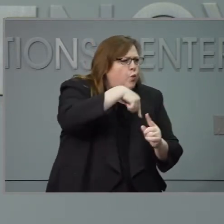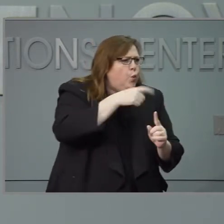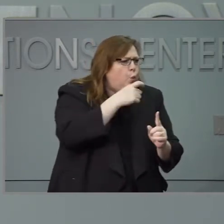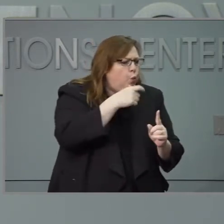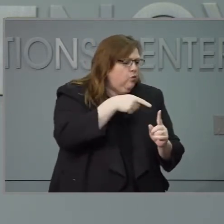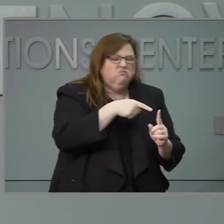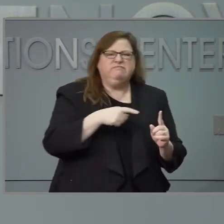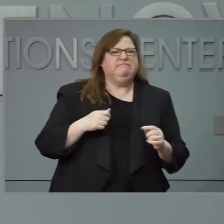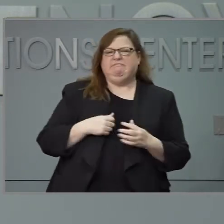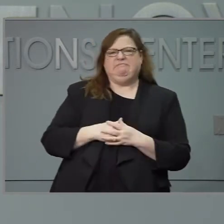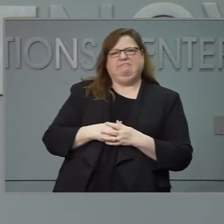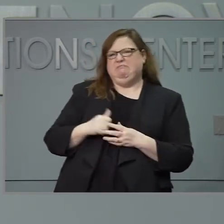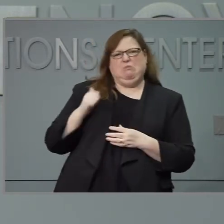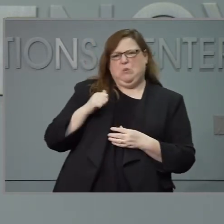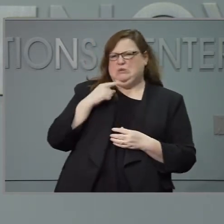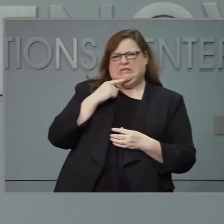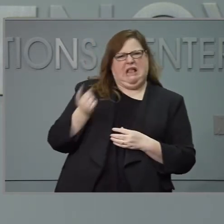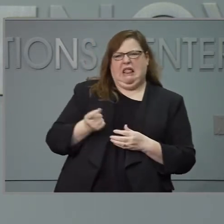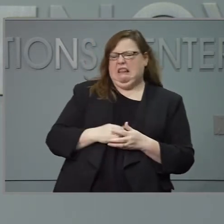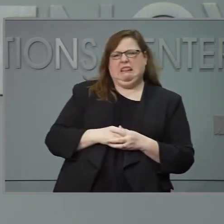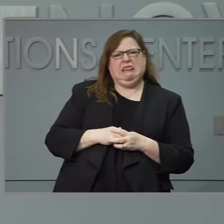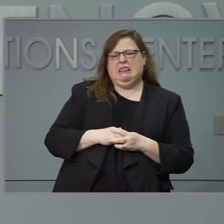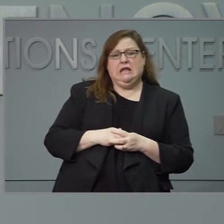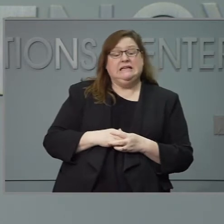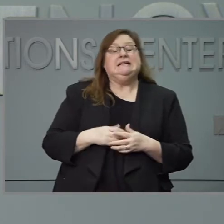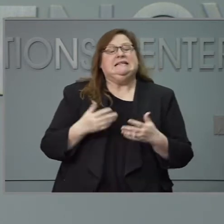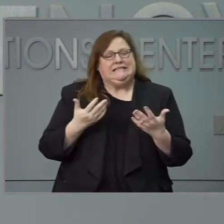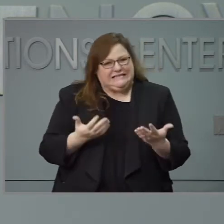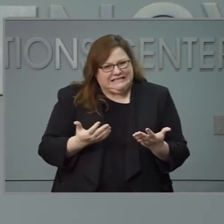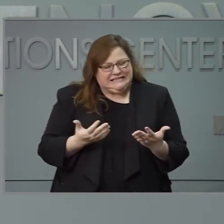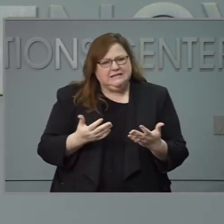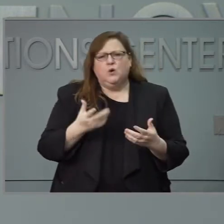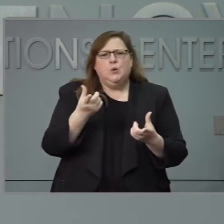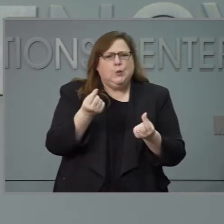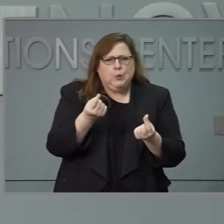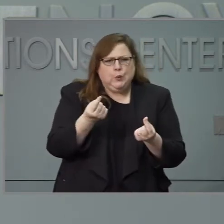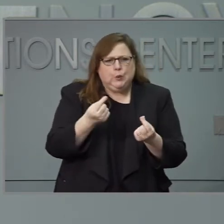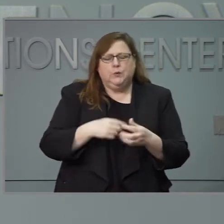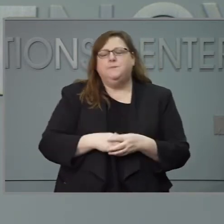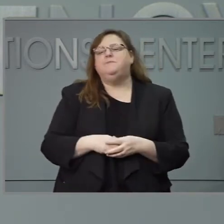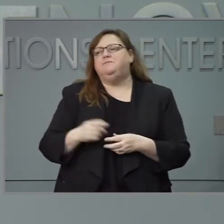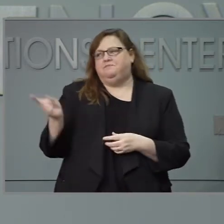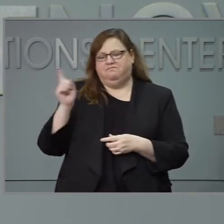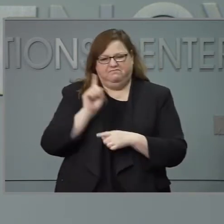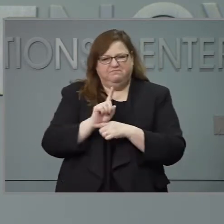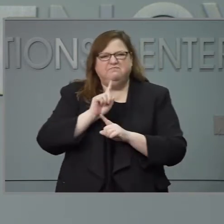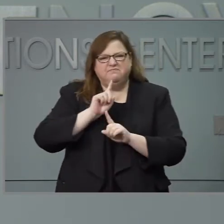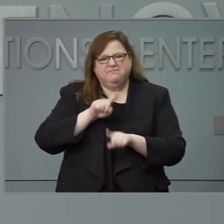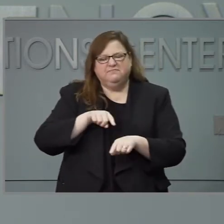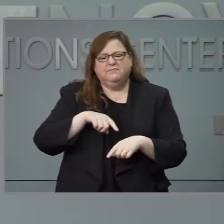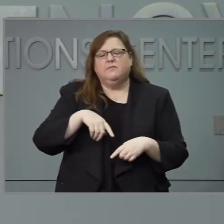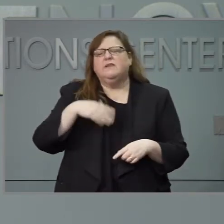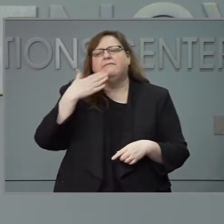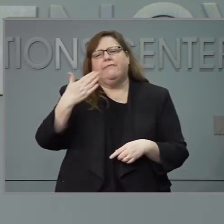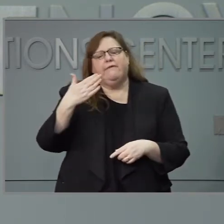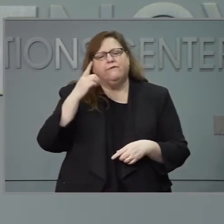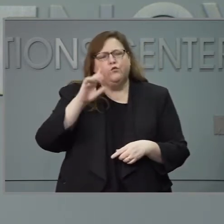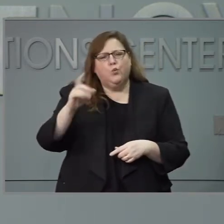RESPONDIÓ Y DIJO, LA OFICINA NI SIQUIERA ERA RESPONSABLE. AYUÓO